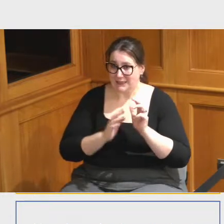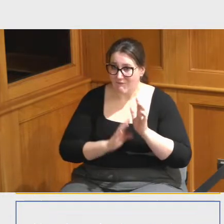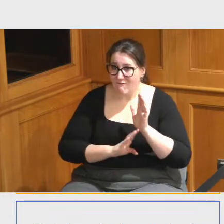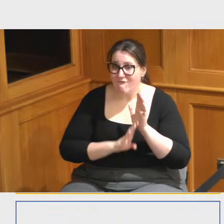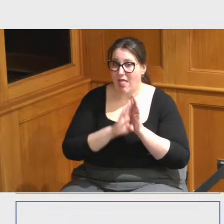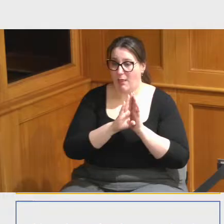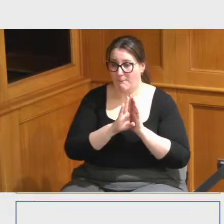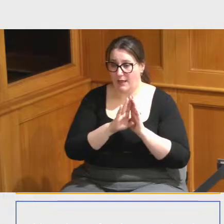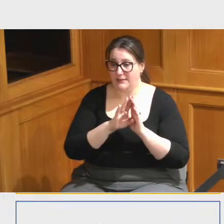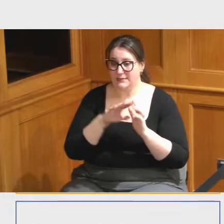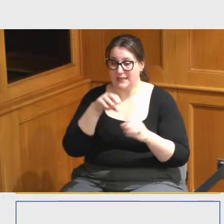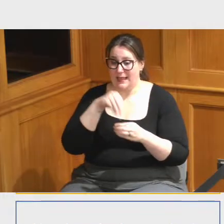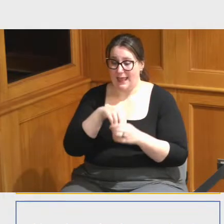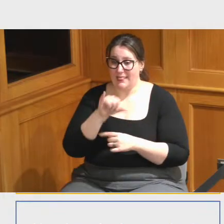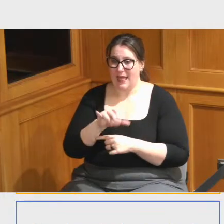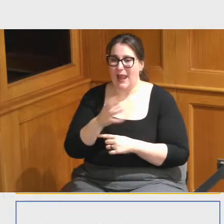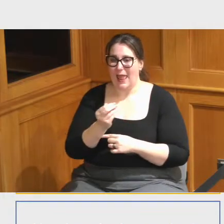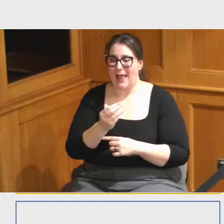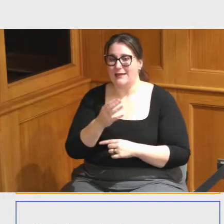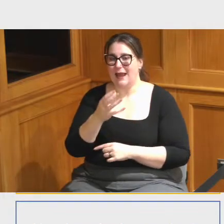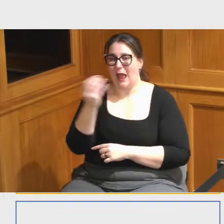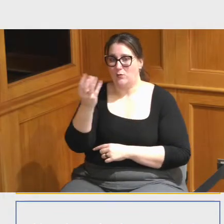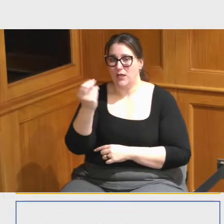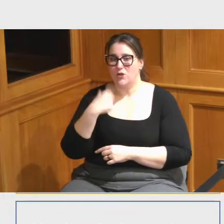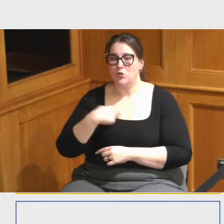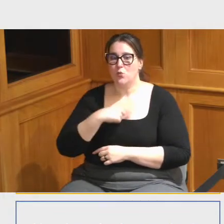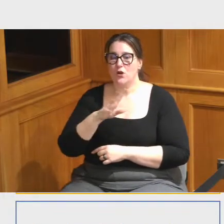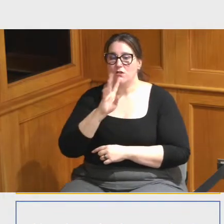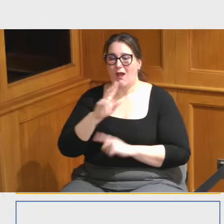five lots but also outside of it. So just to be very clear we're talking about the five lots that